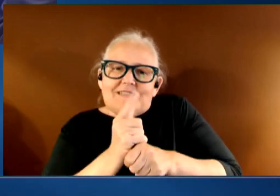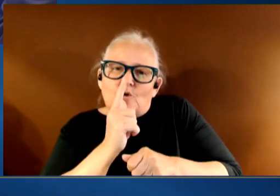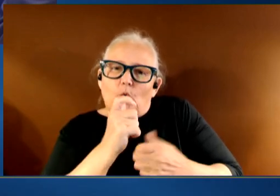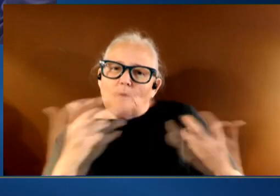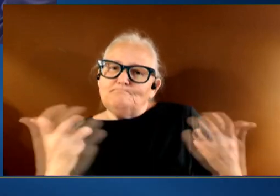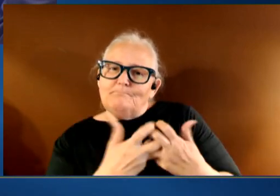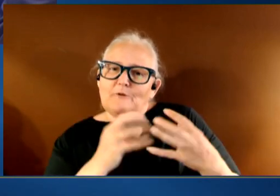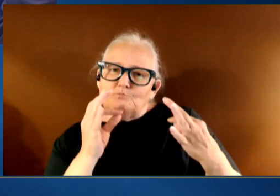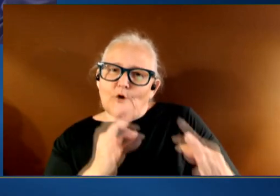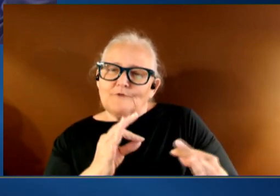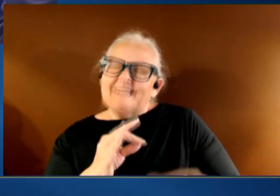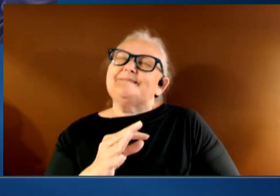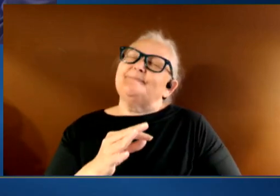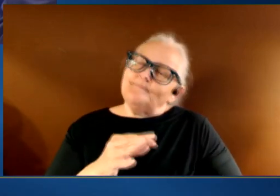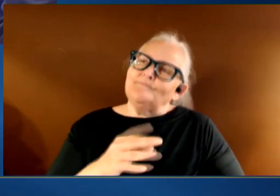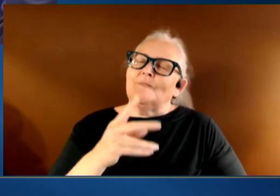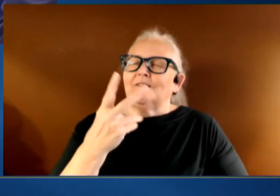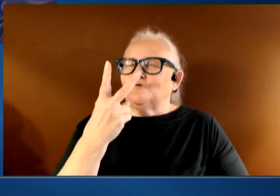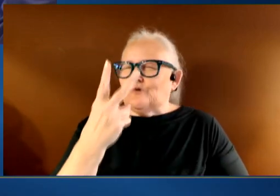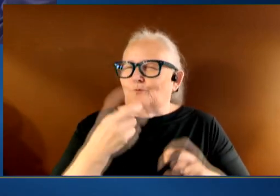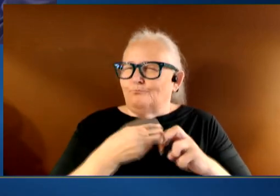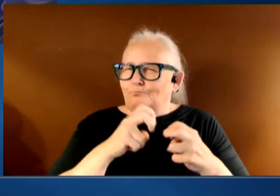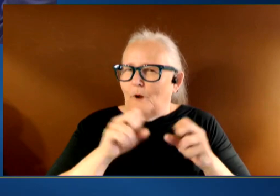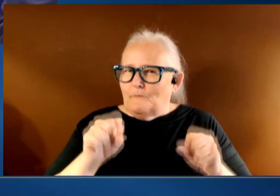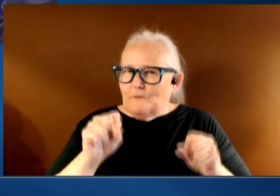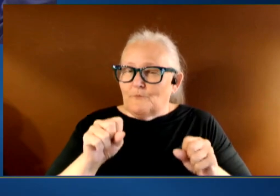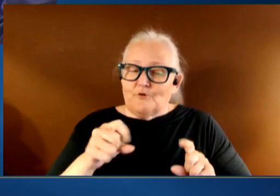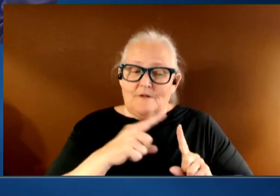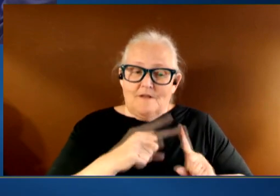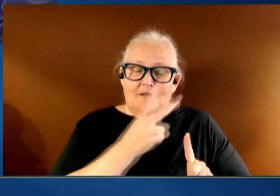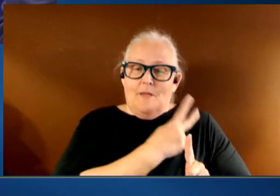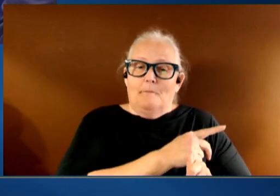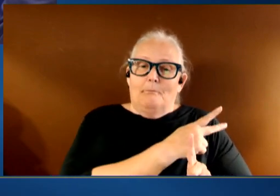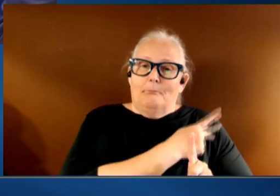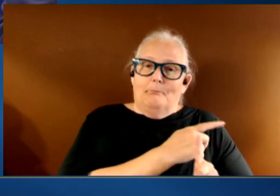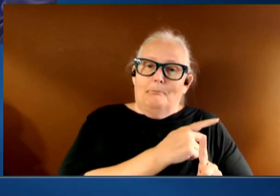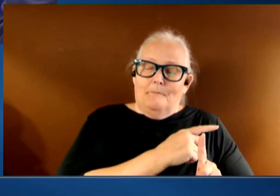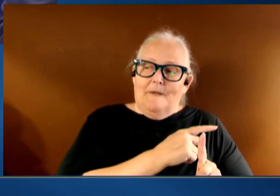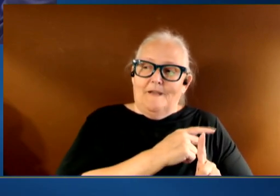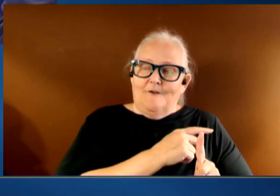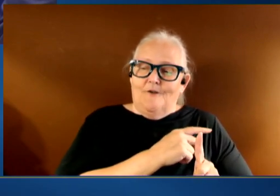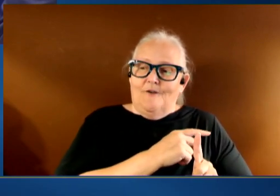transplants is, one, the patient can actually recognize the donor cells as being foreign,